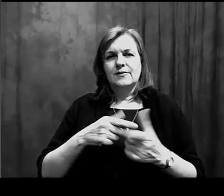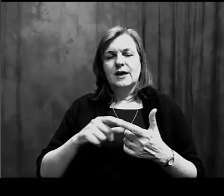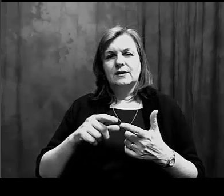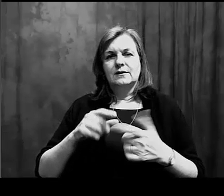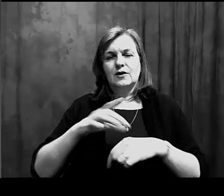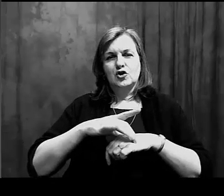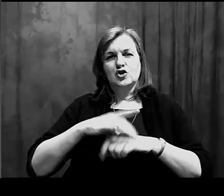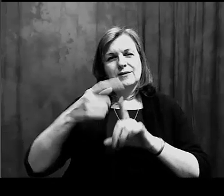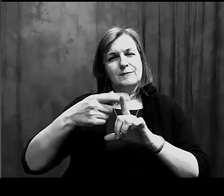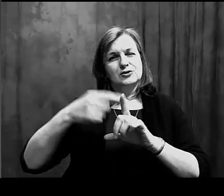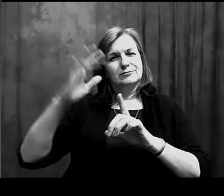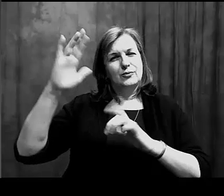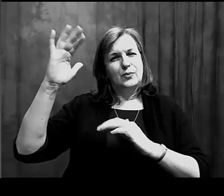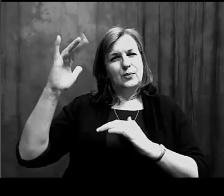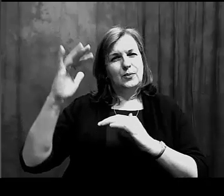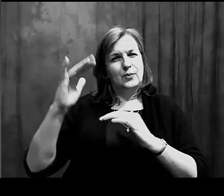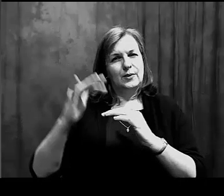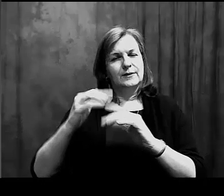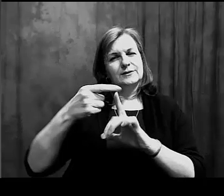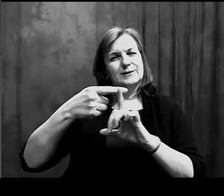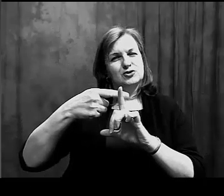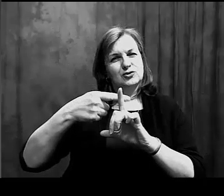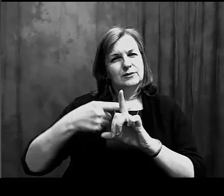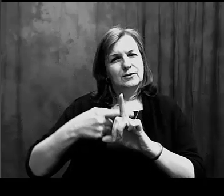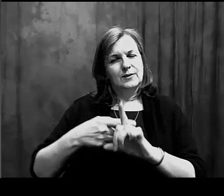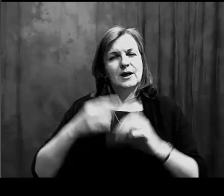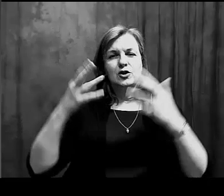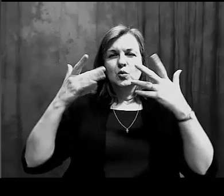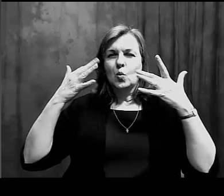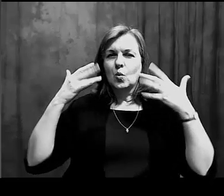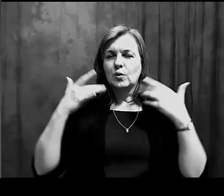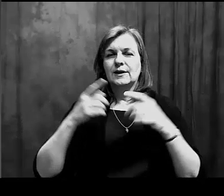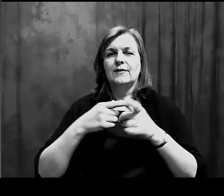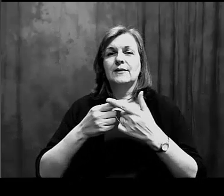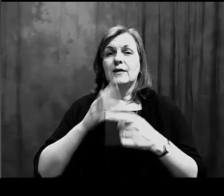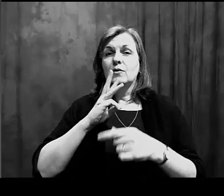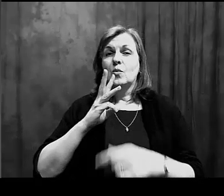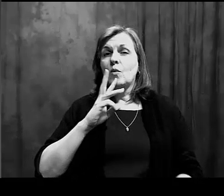and then it started cool as it cooled the water vapor